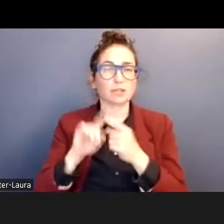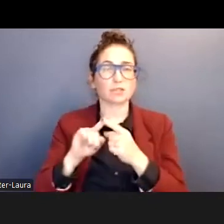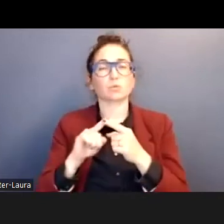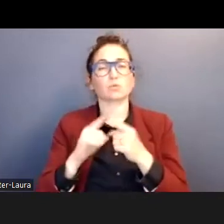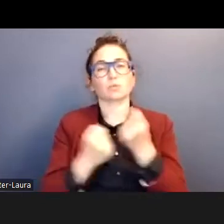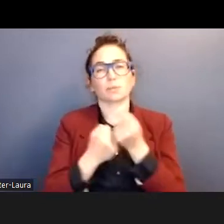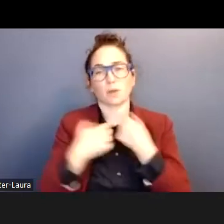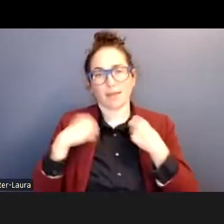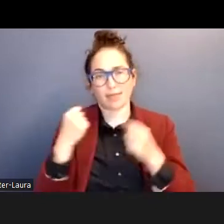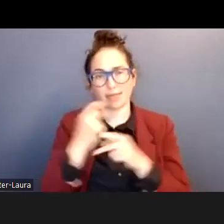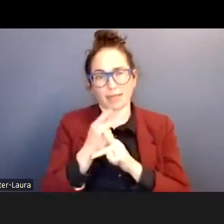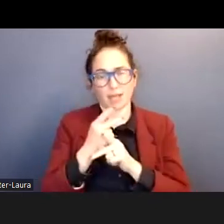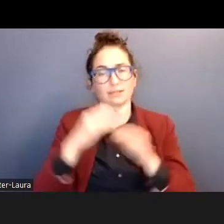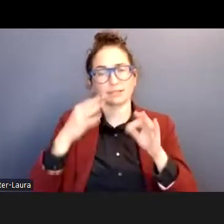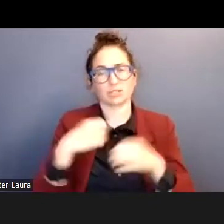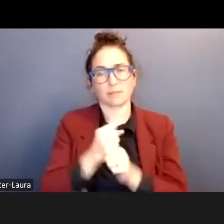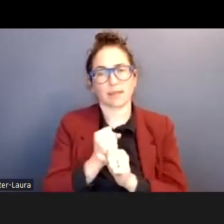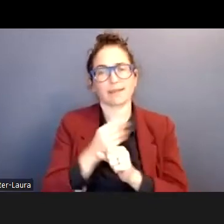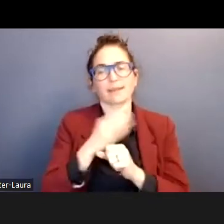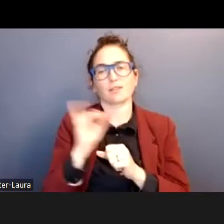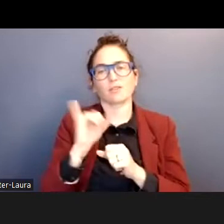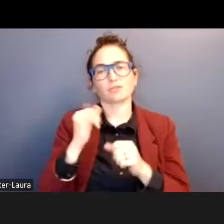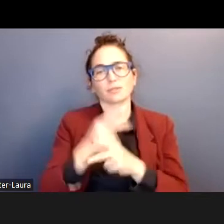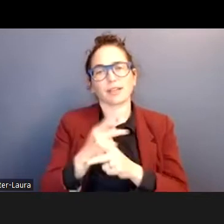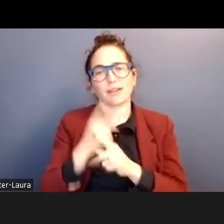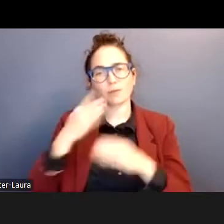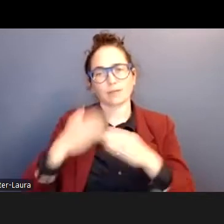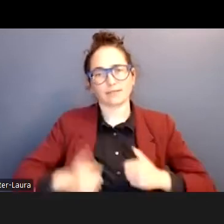making, and care at end of life. Bill, would you be willing to go